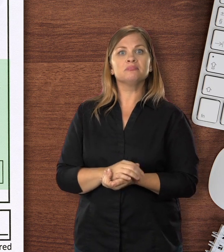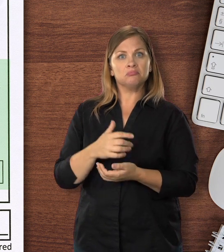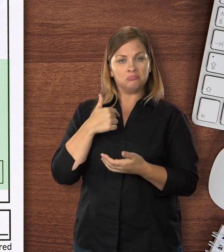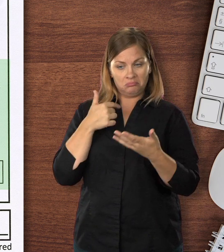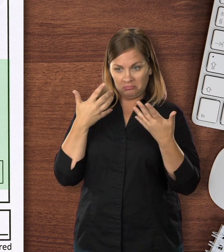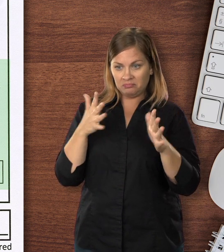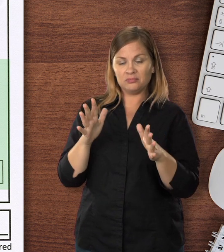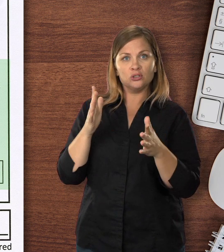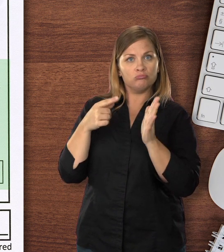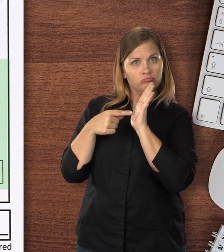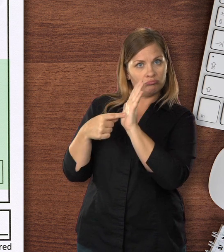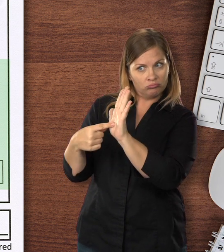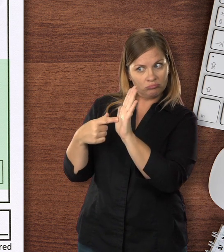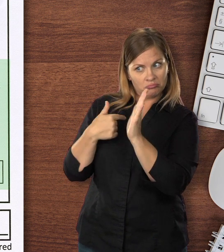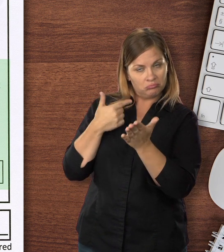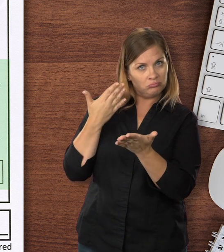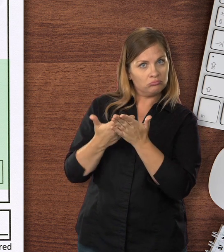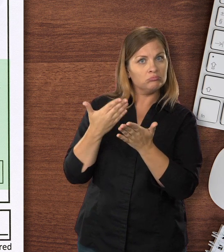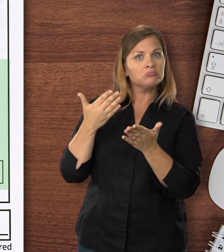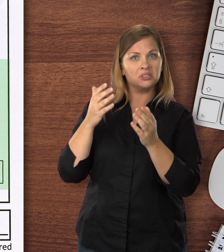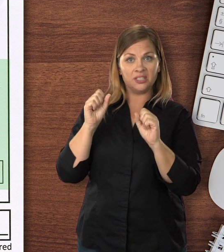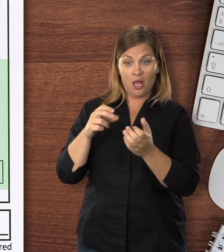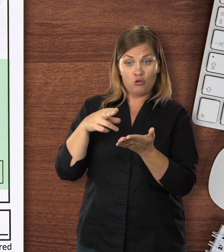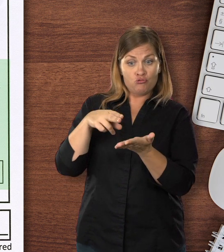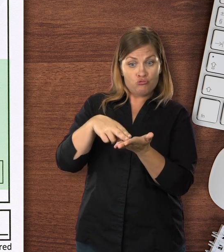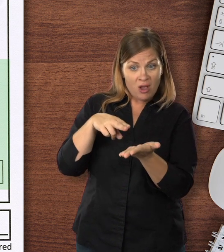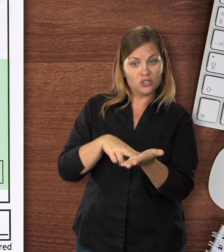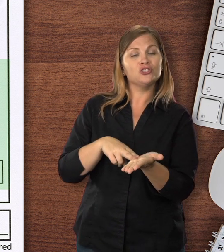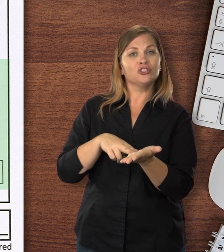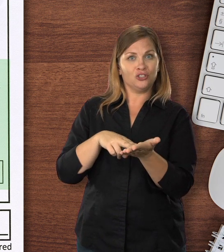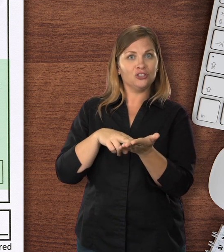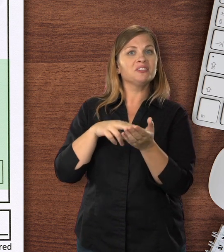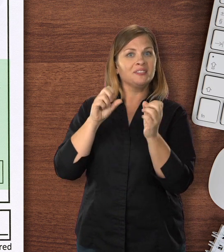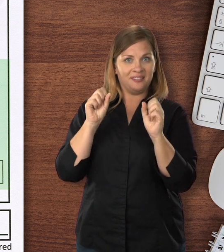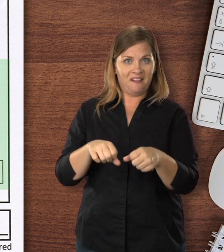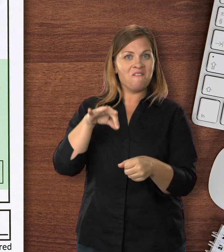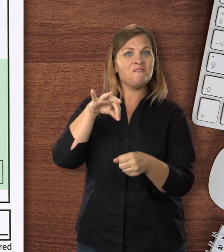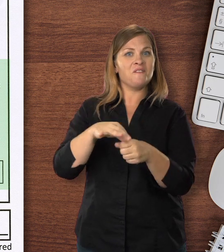I am or have been registered to vote in Minnesota, or am a notary,